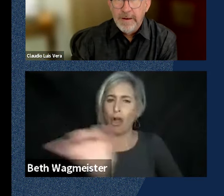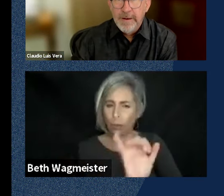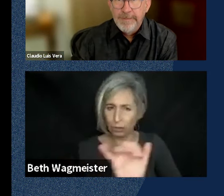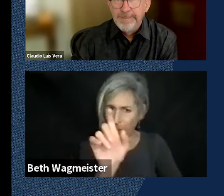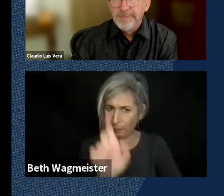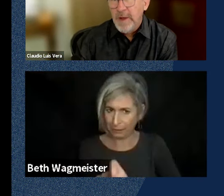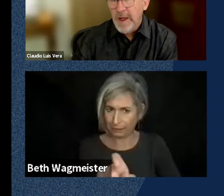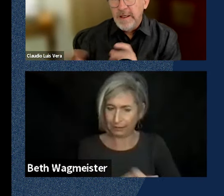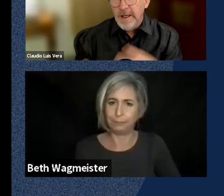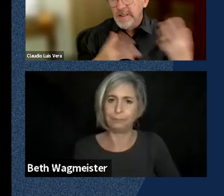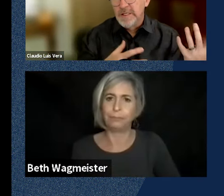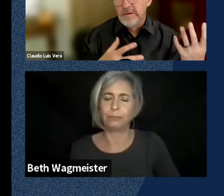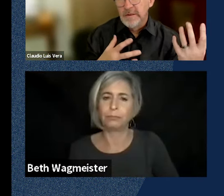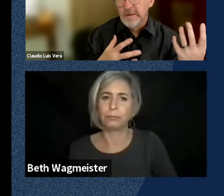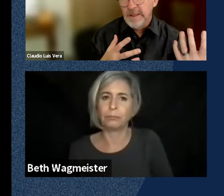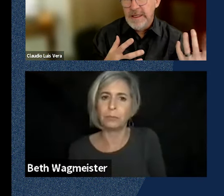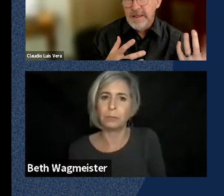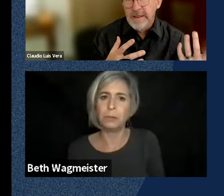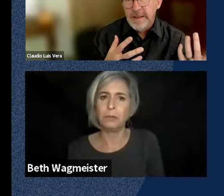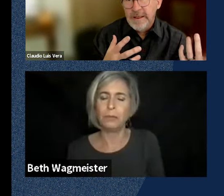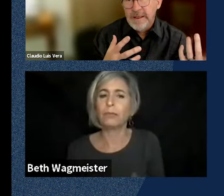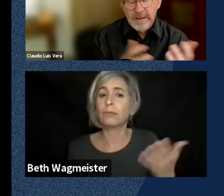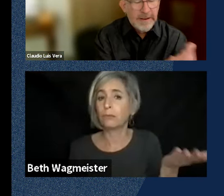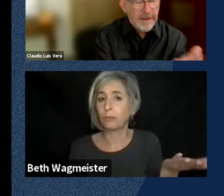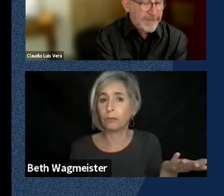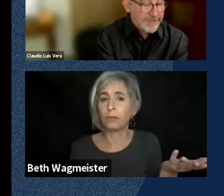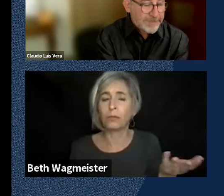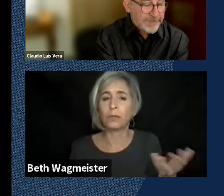And, and so in in,